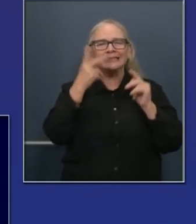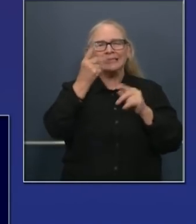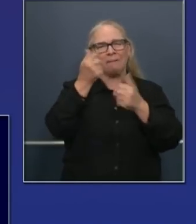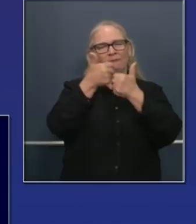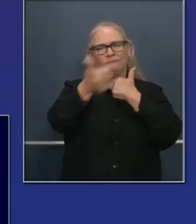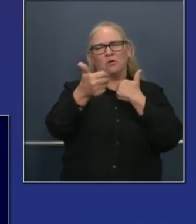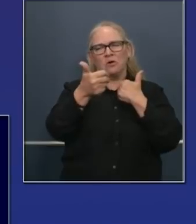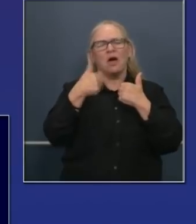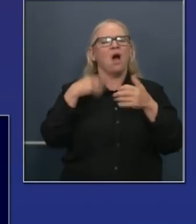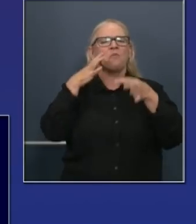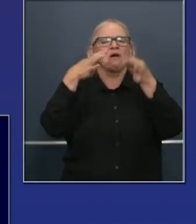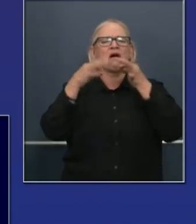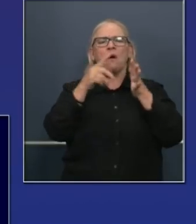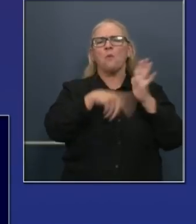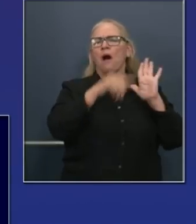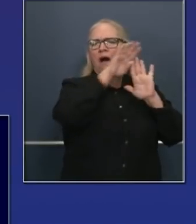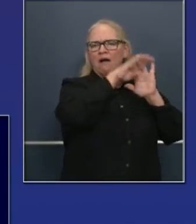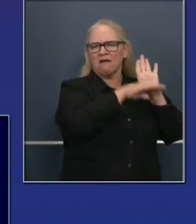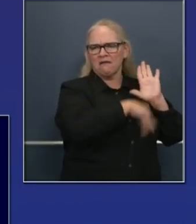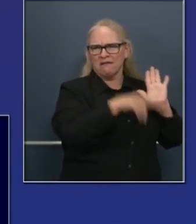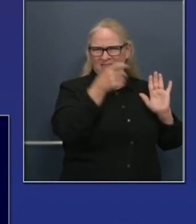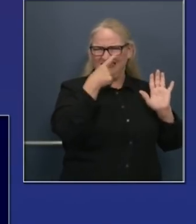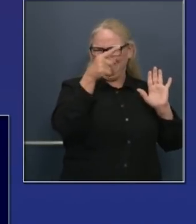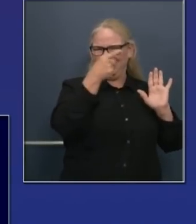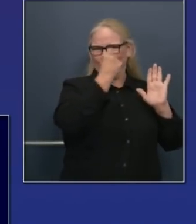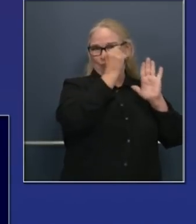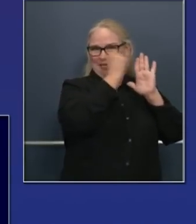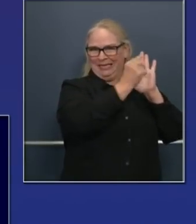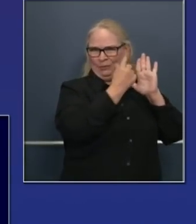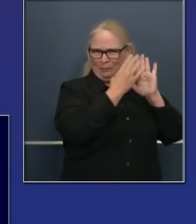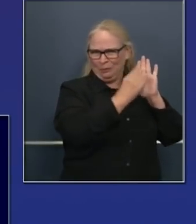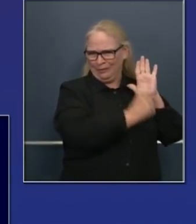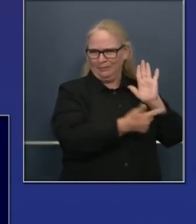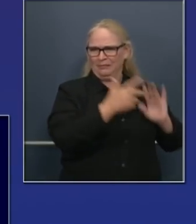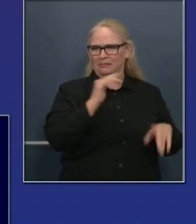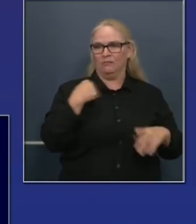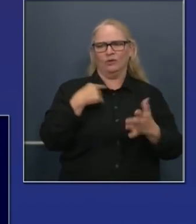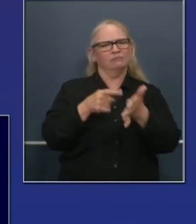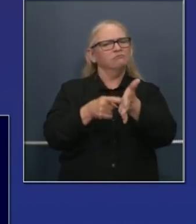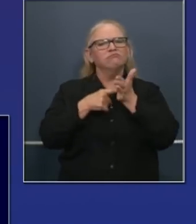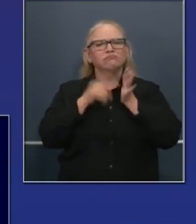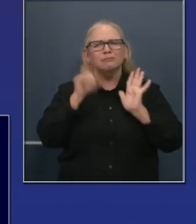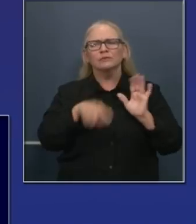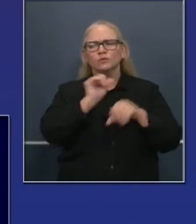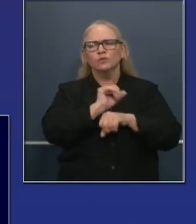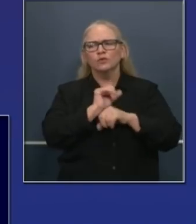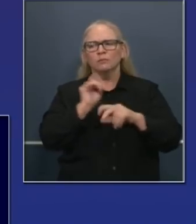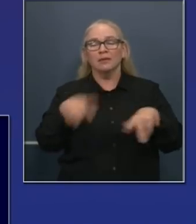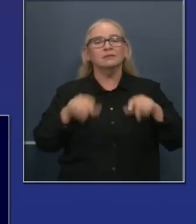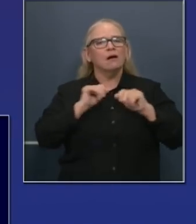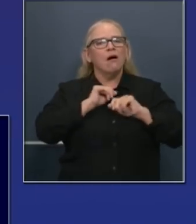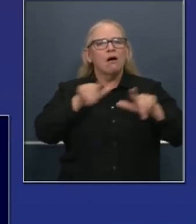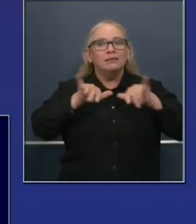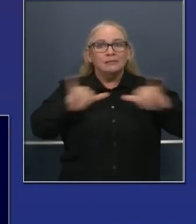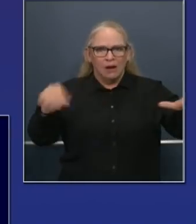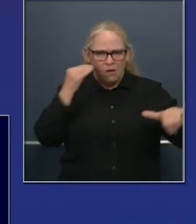MAY BE LISTENING THAT DON'T HAVE A BENEFIT OF THE SLIDE WE'RE PUTTING UP, IT'S SELF-